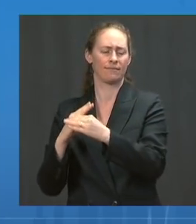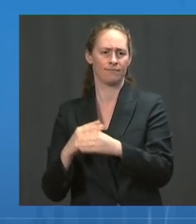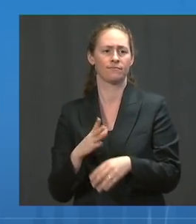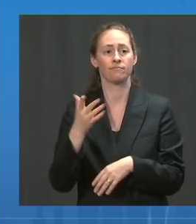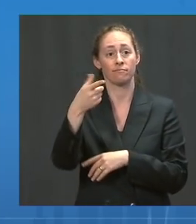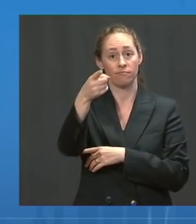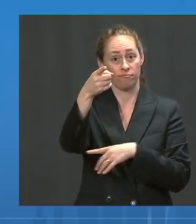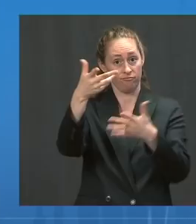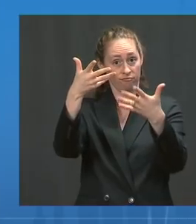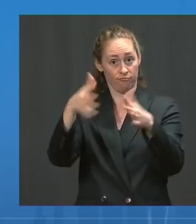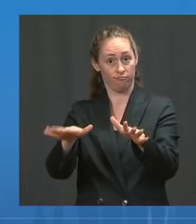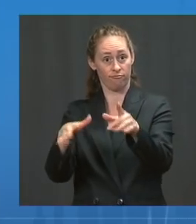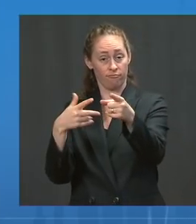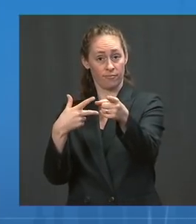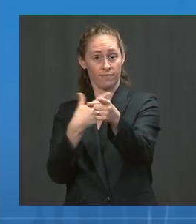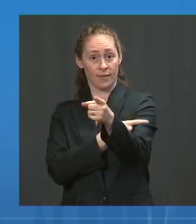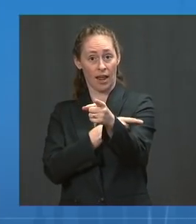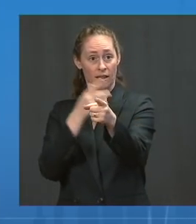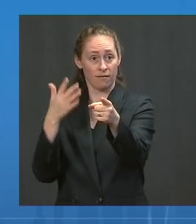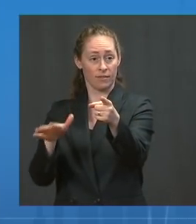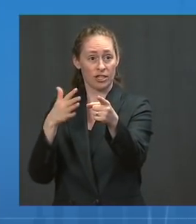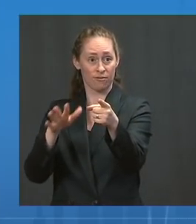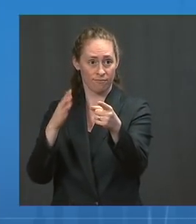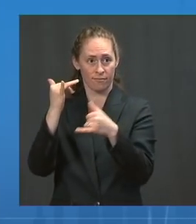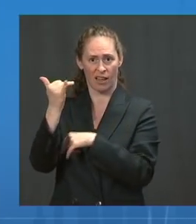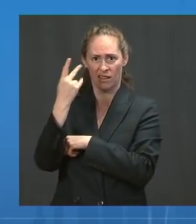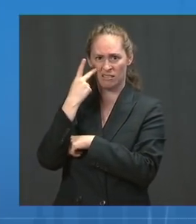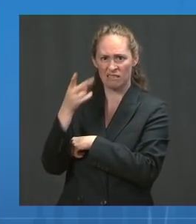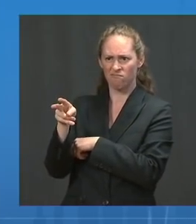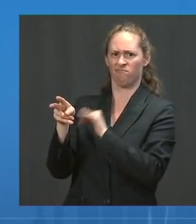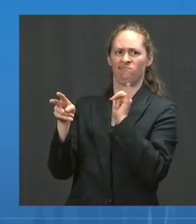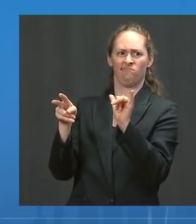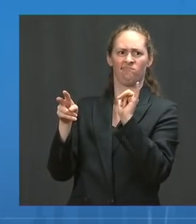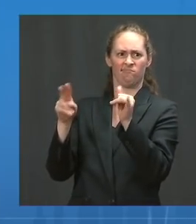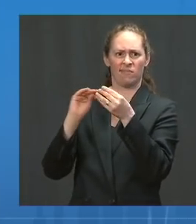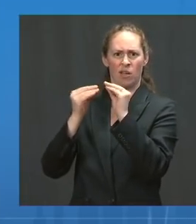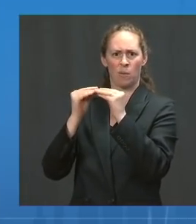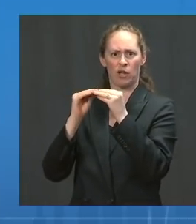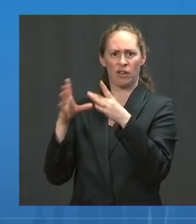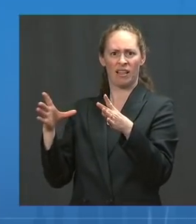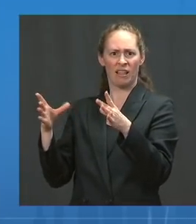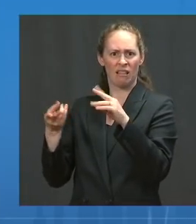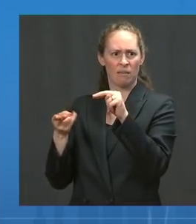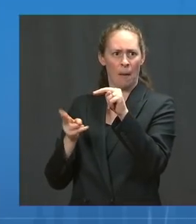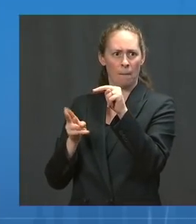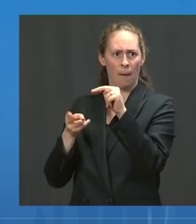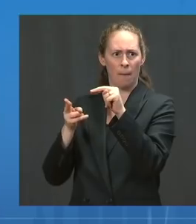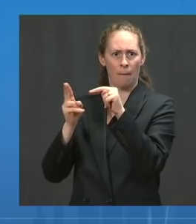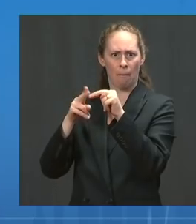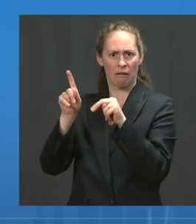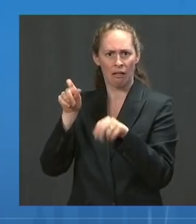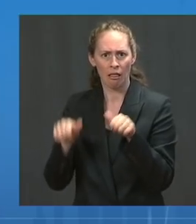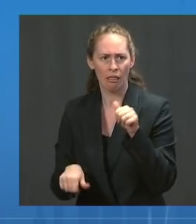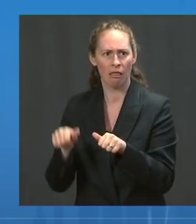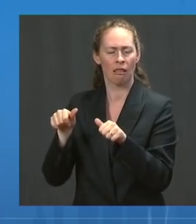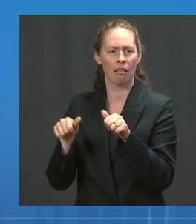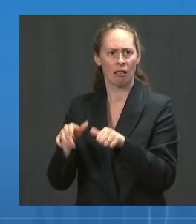I know you're watching the rise in cases and have questions about what it means for you. I know you're probably worried about two things: